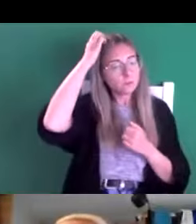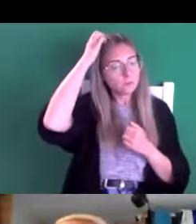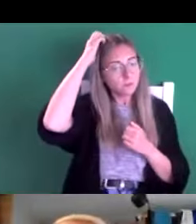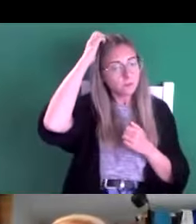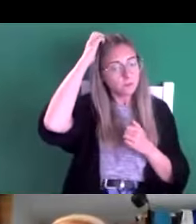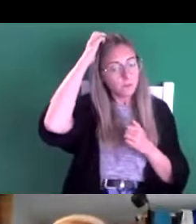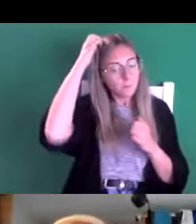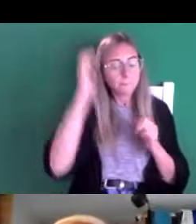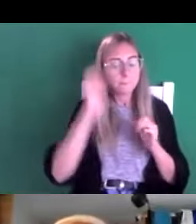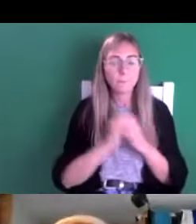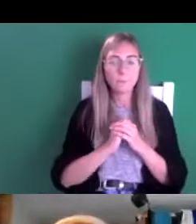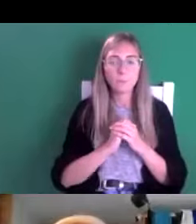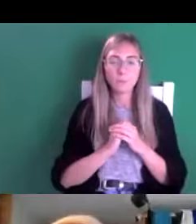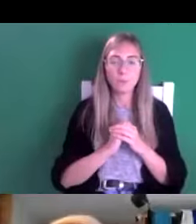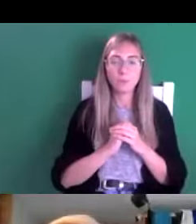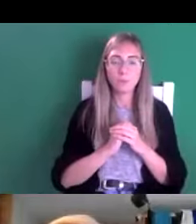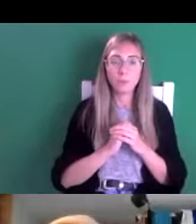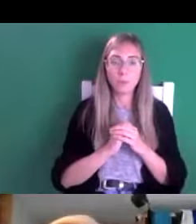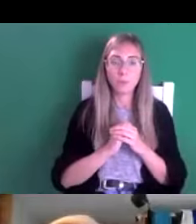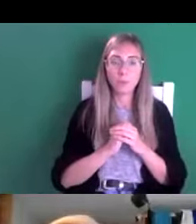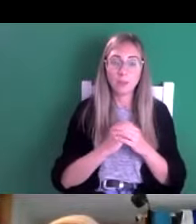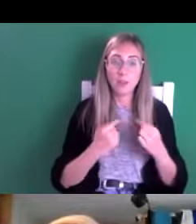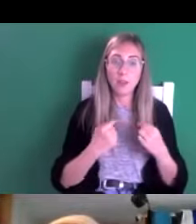are they are the artists as the artist